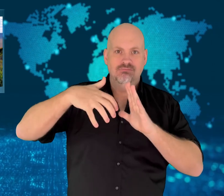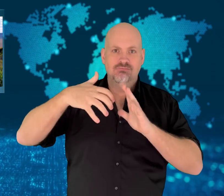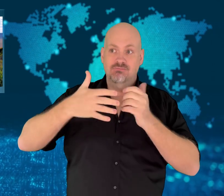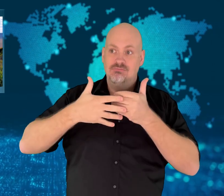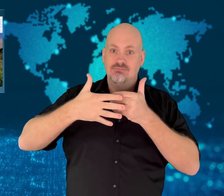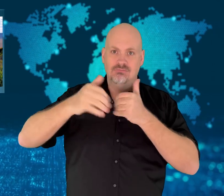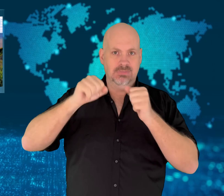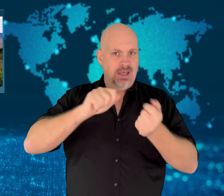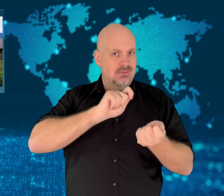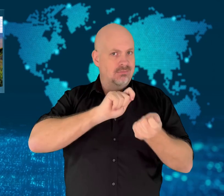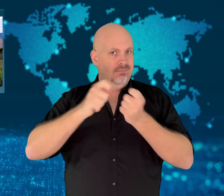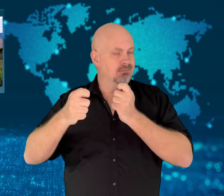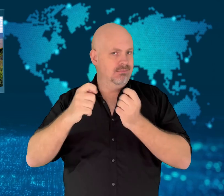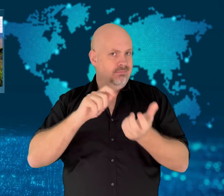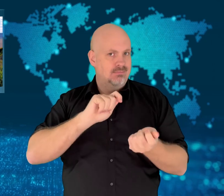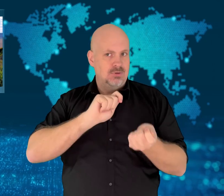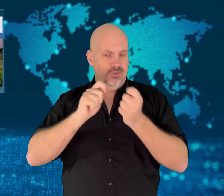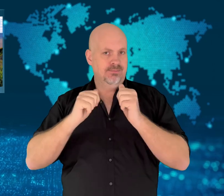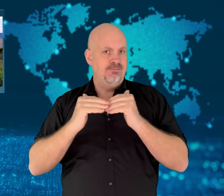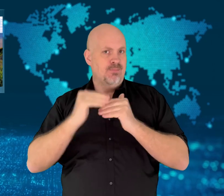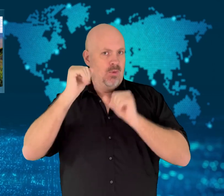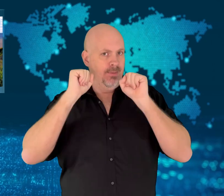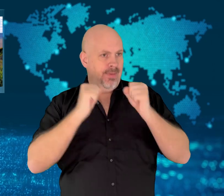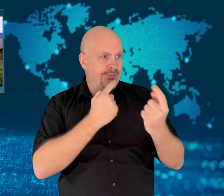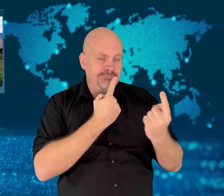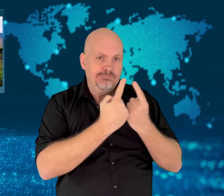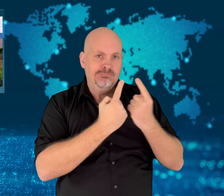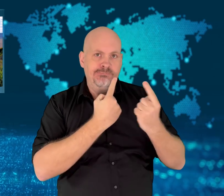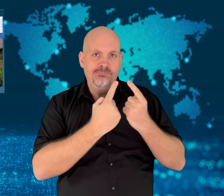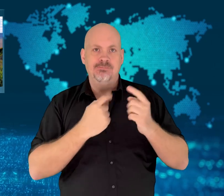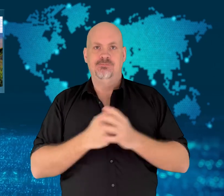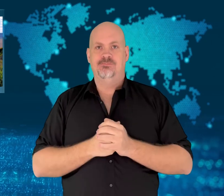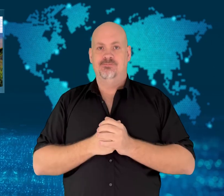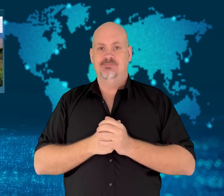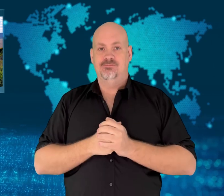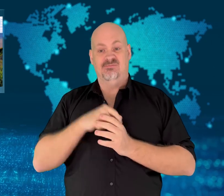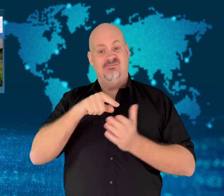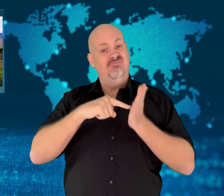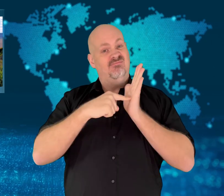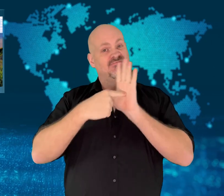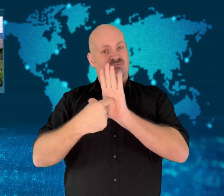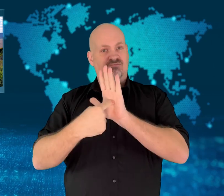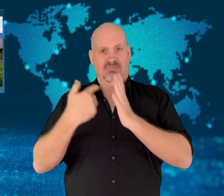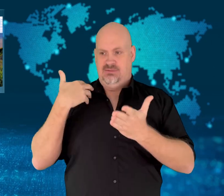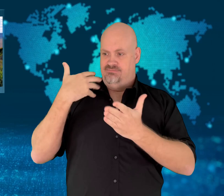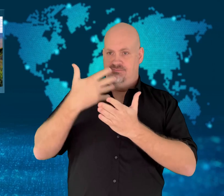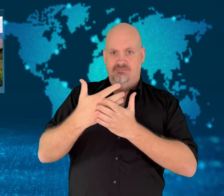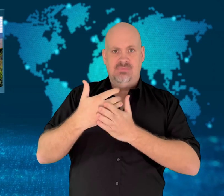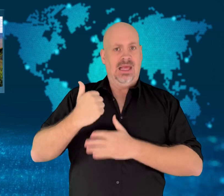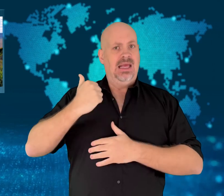It is the result of an evolving relationship between